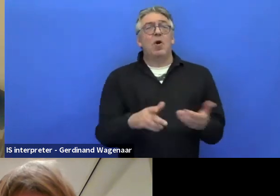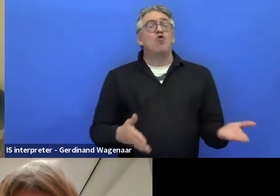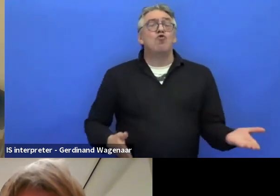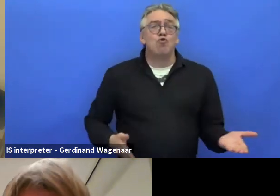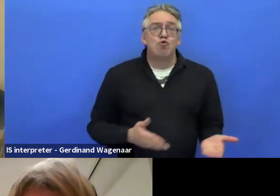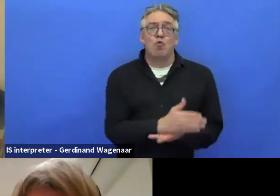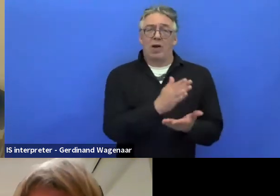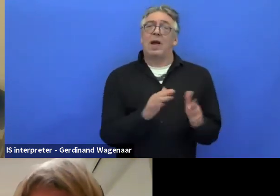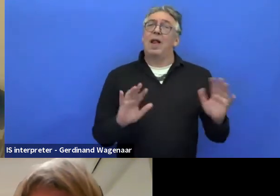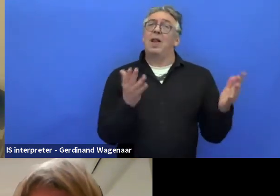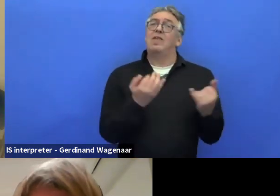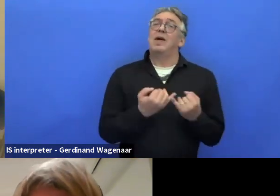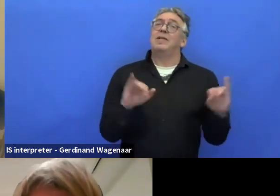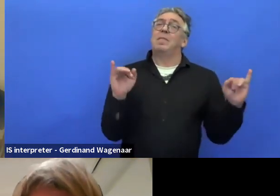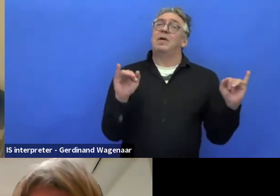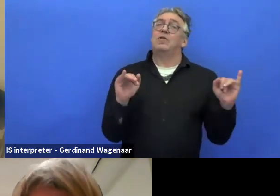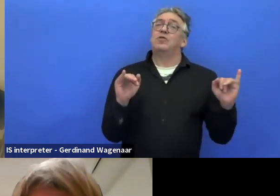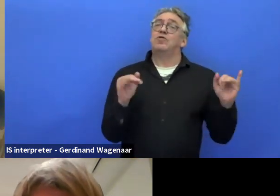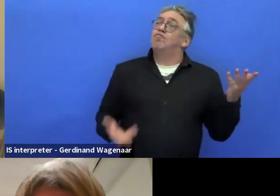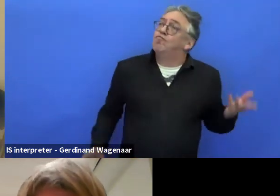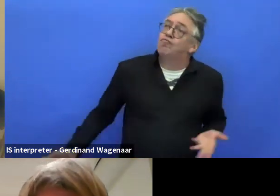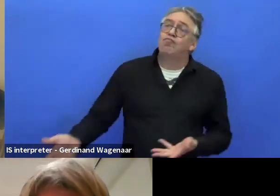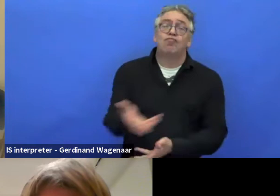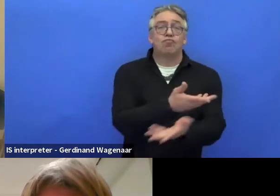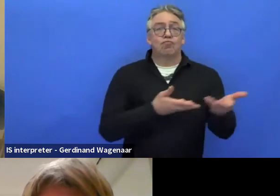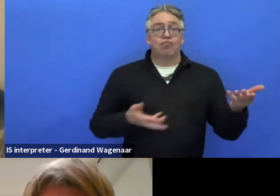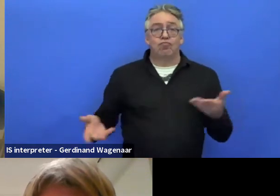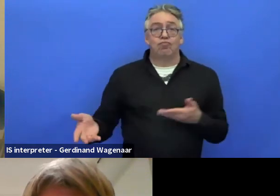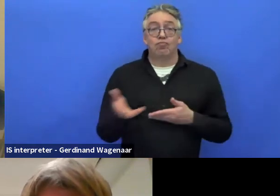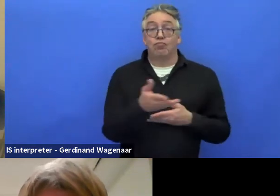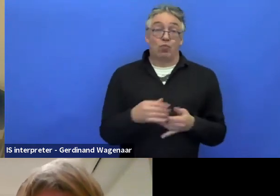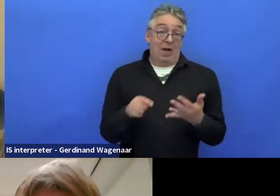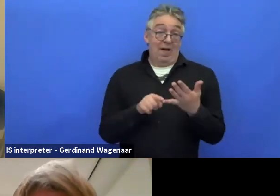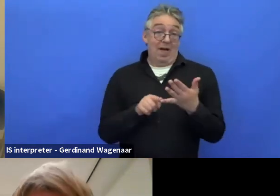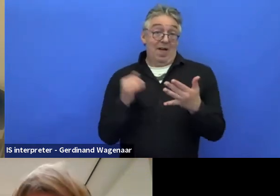As recommended by the Ombudsman, it's essential